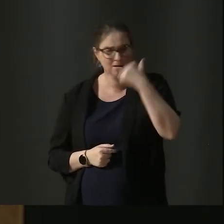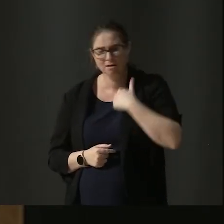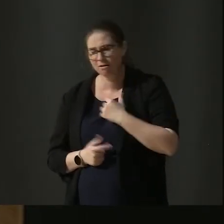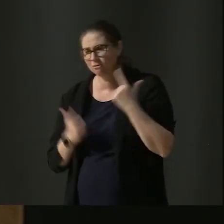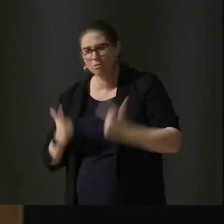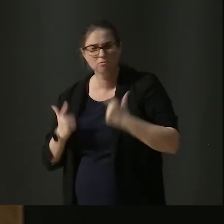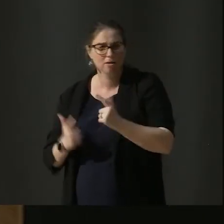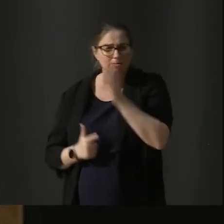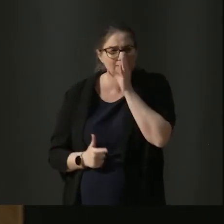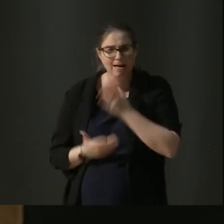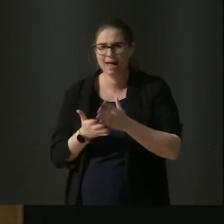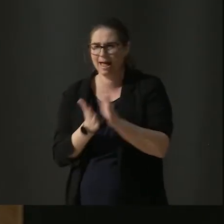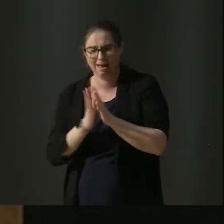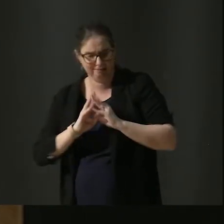How do I make this go away?